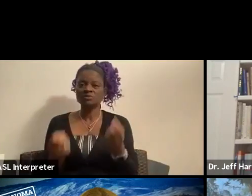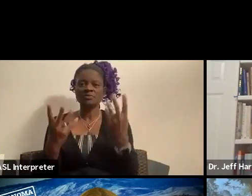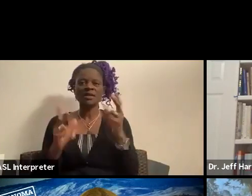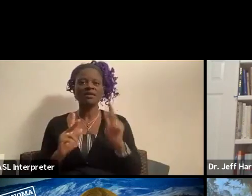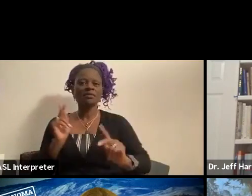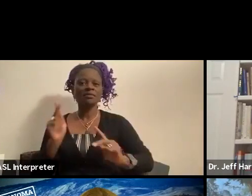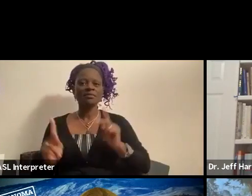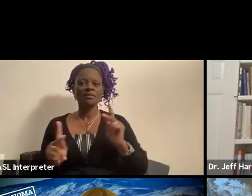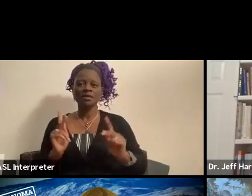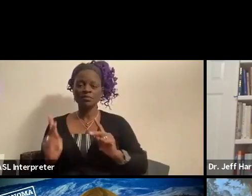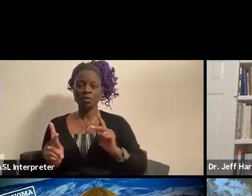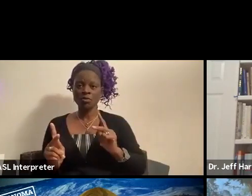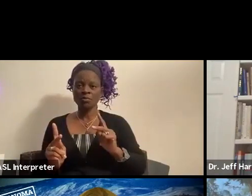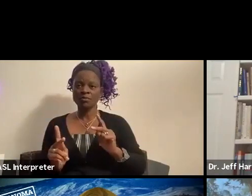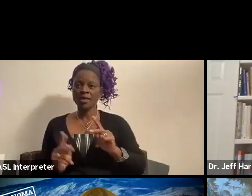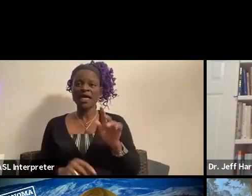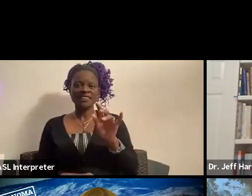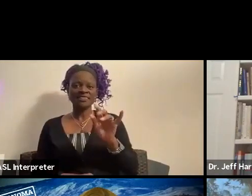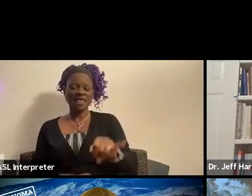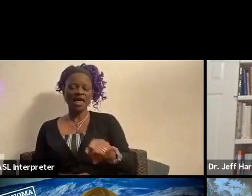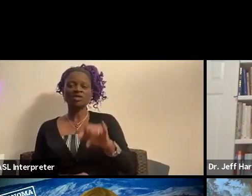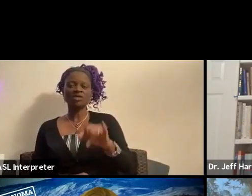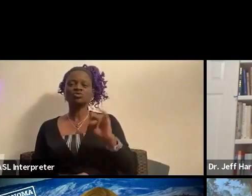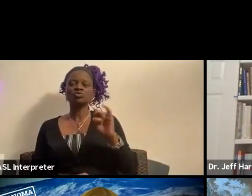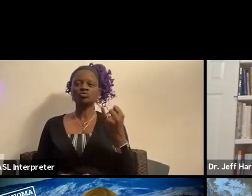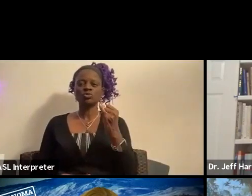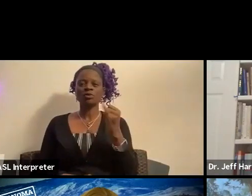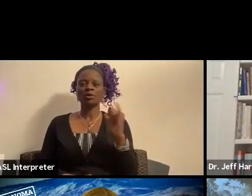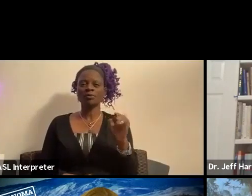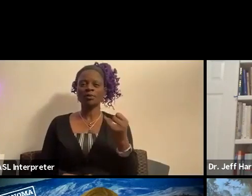Jeff has been working towards and has done a wonderful job.